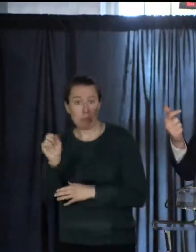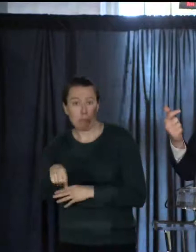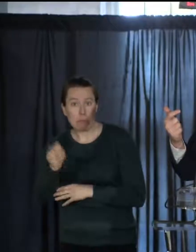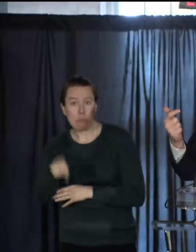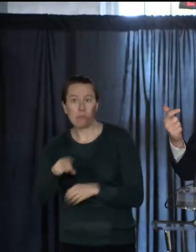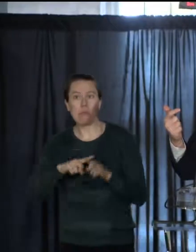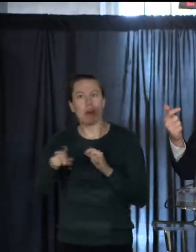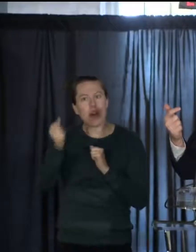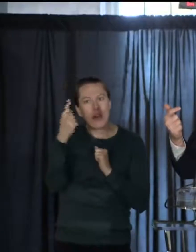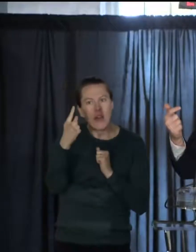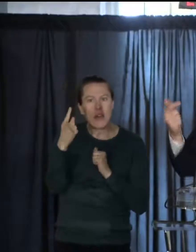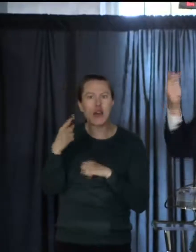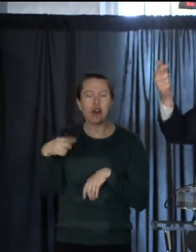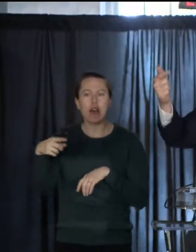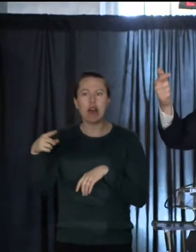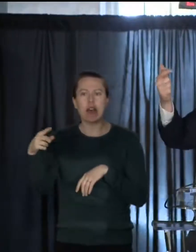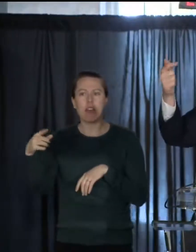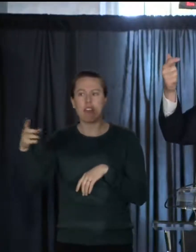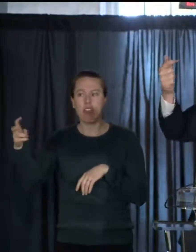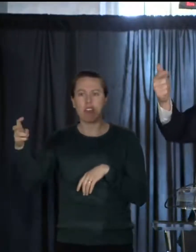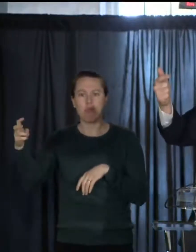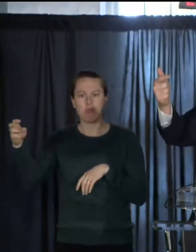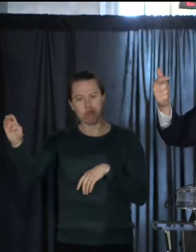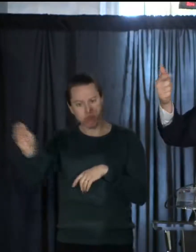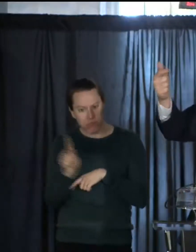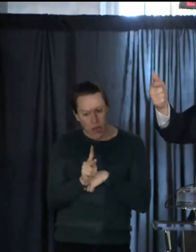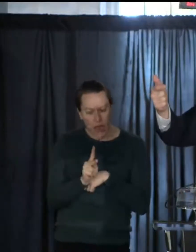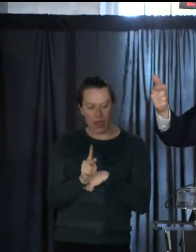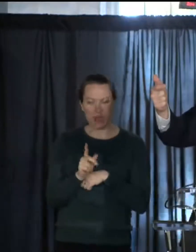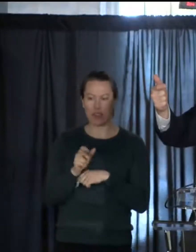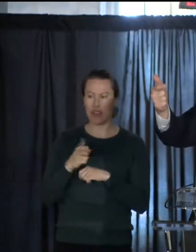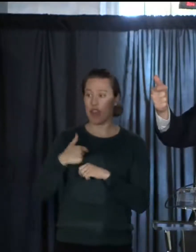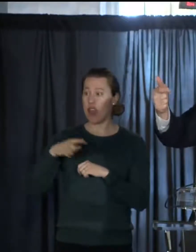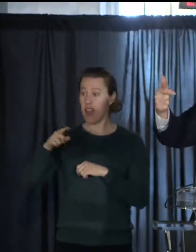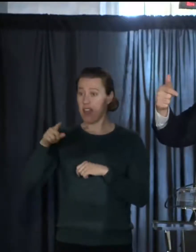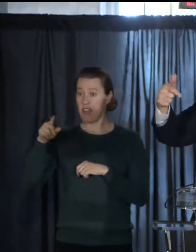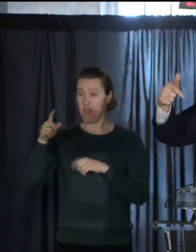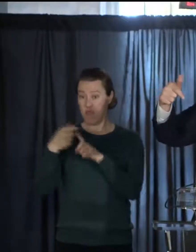BACK FROM LECTURING PEOPLE OVERSEAS ABOUT DEMOCRACY AND